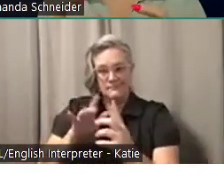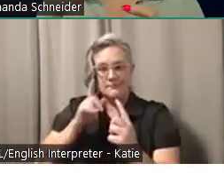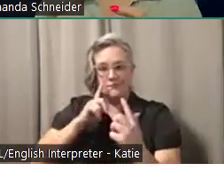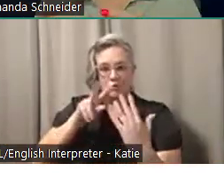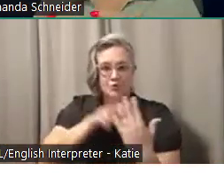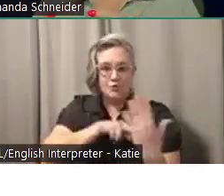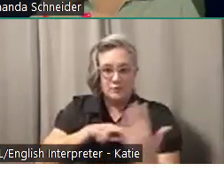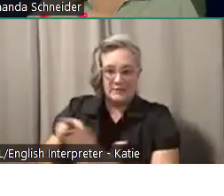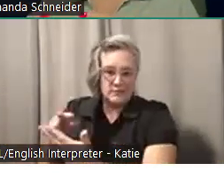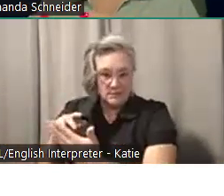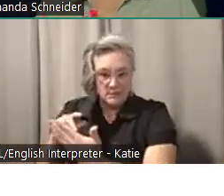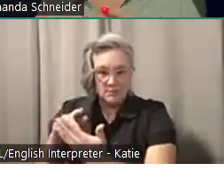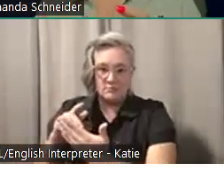all the skills connected to reading.